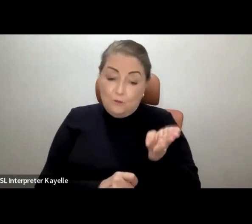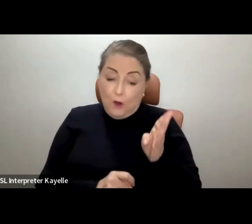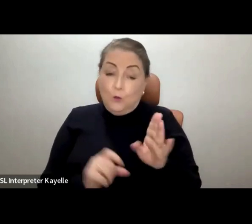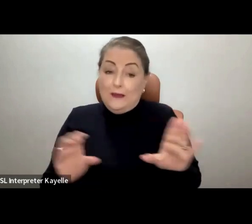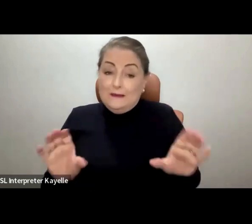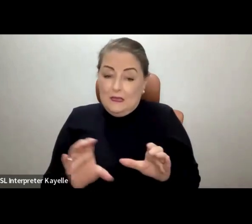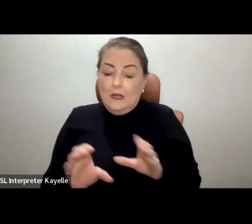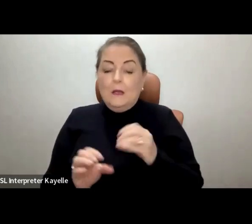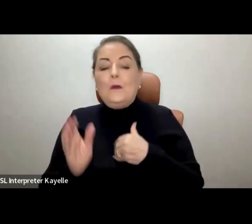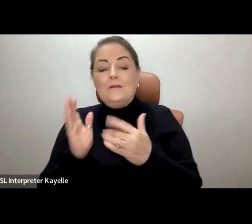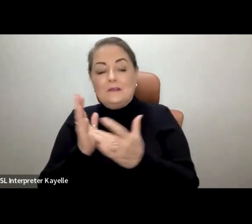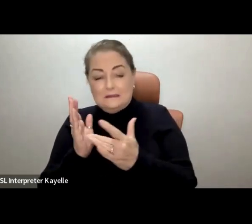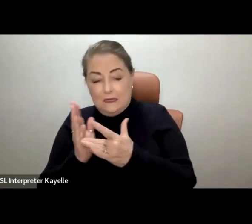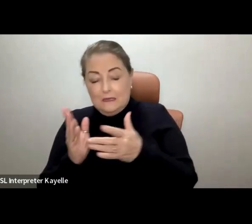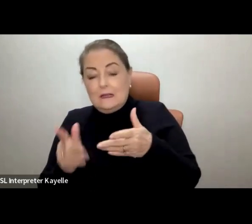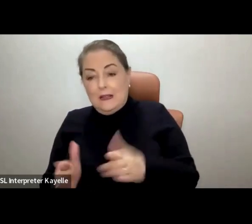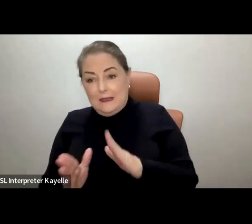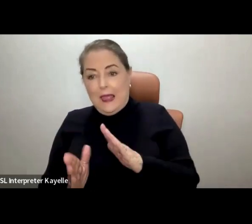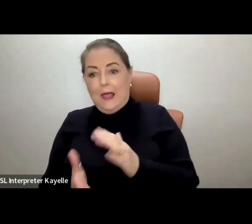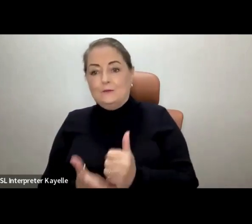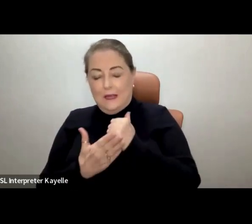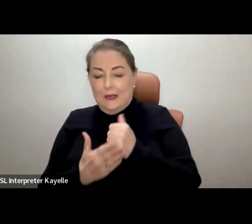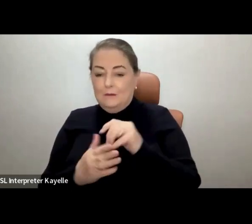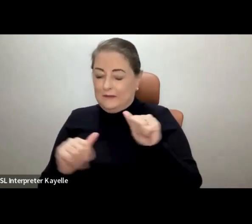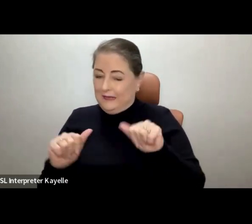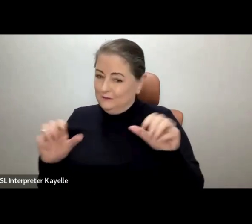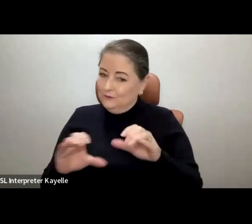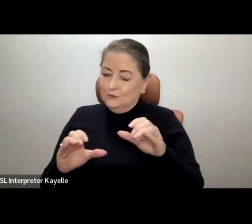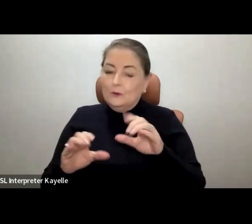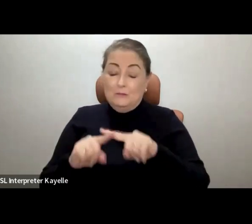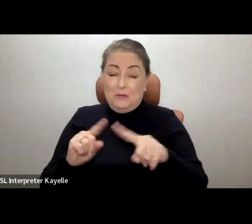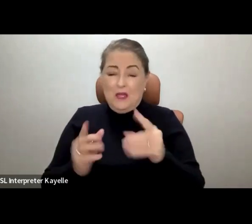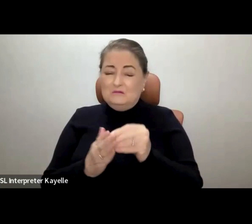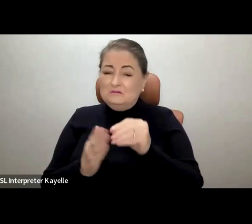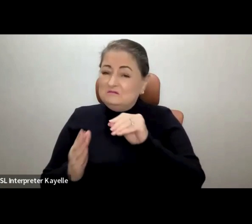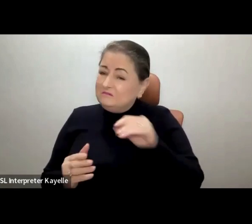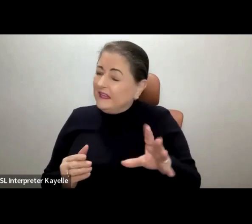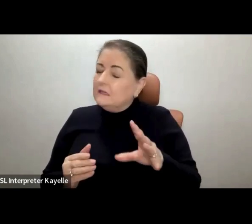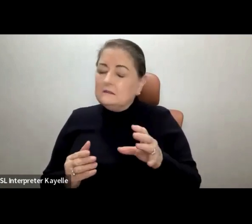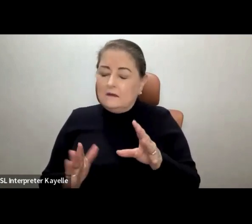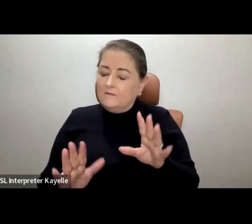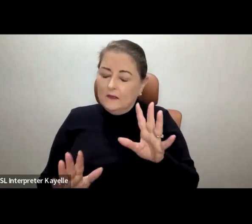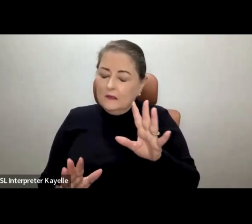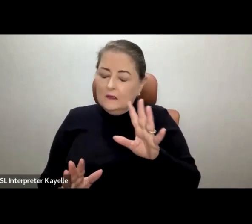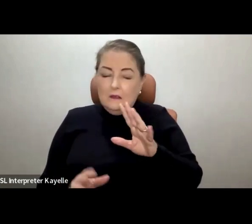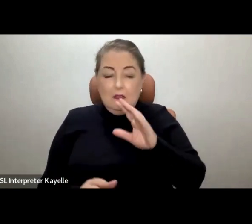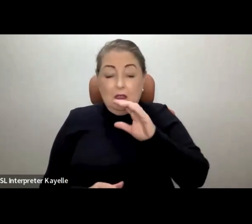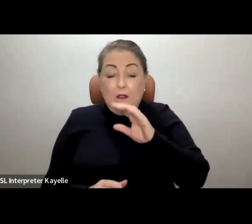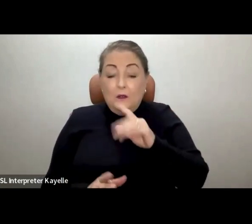technology that's allowing it to be done pretty much everywhere. It costs a lot. It's not, I mean, a small off-Broadway theater